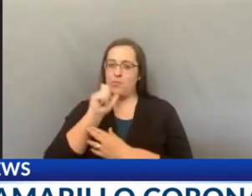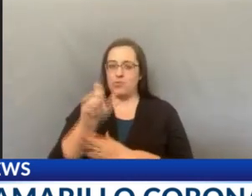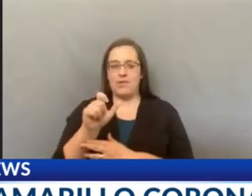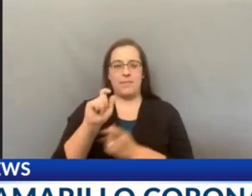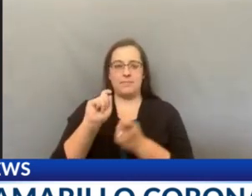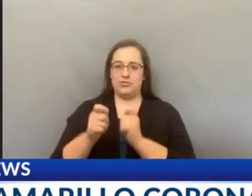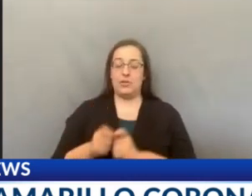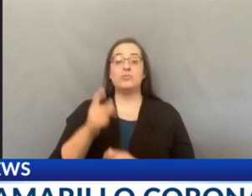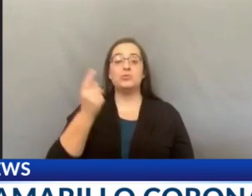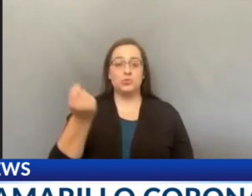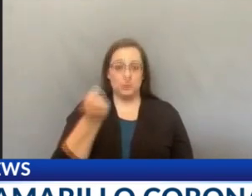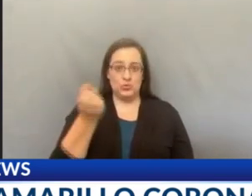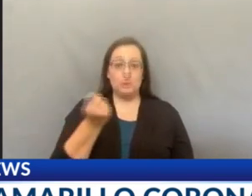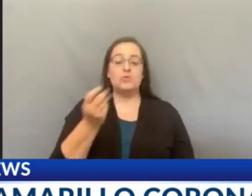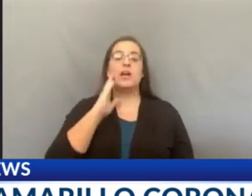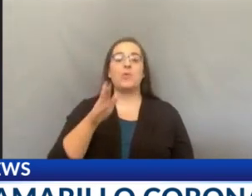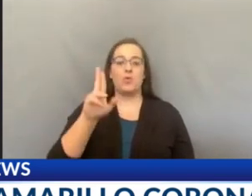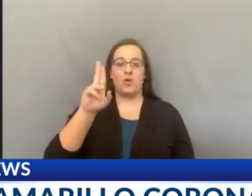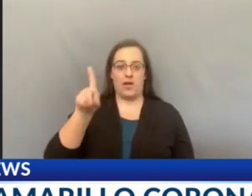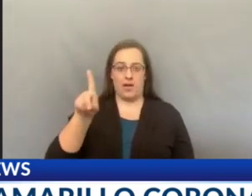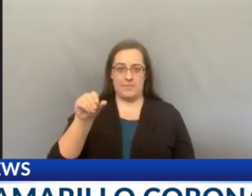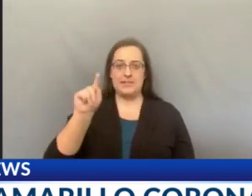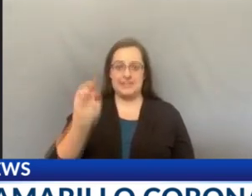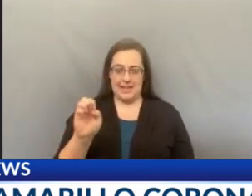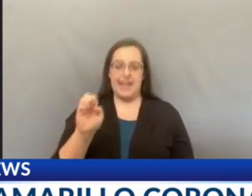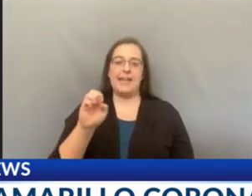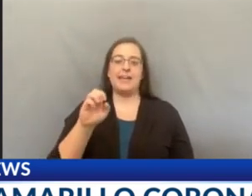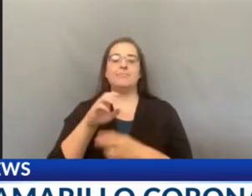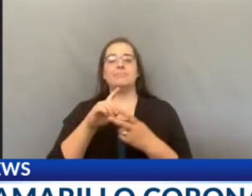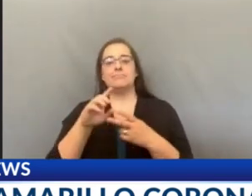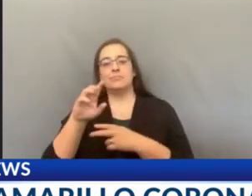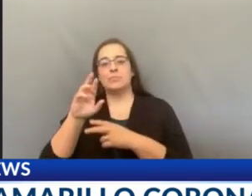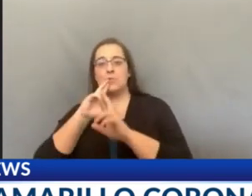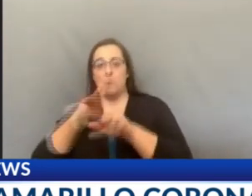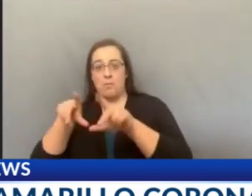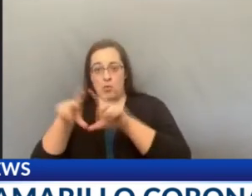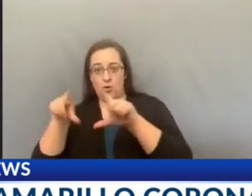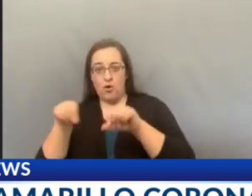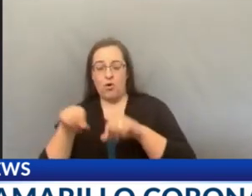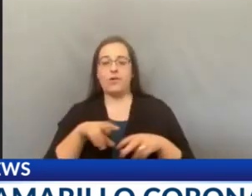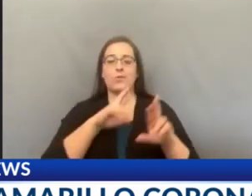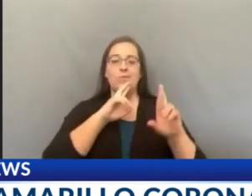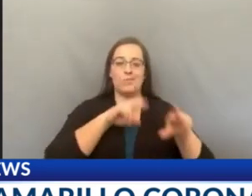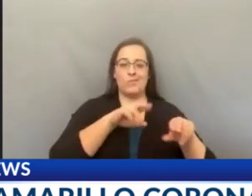MEMORIAL DAY THERE WILL NOT BE A REPORT CARD ON SUNDAY OR MONDAY. IN THE DASHBOARD WILL NOT BE